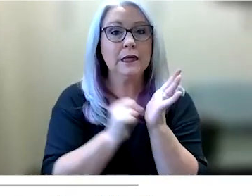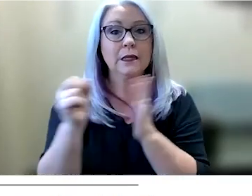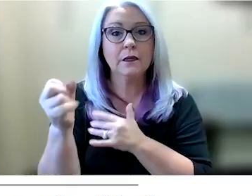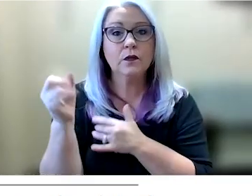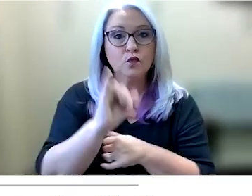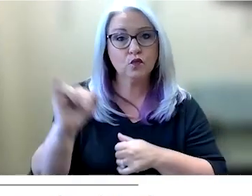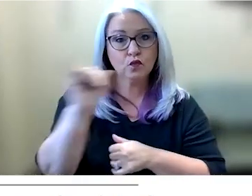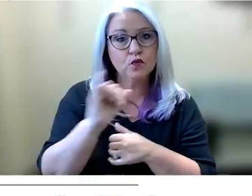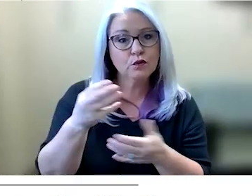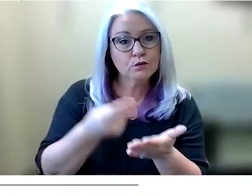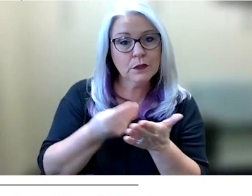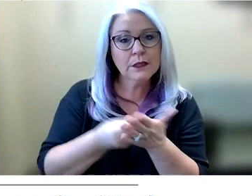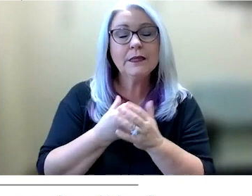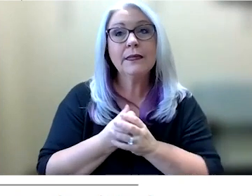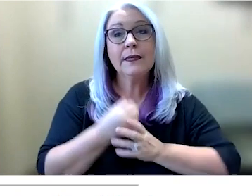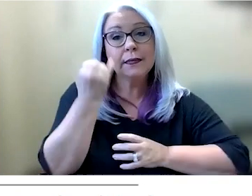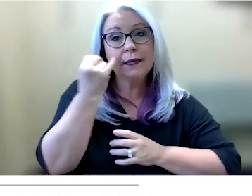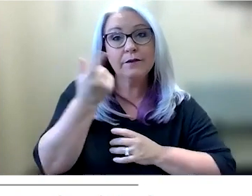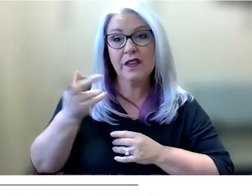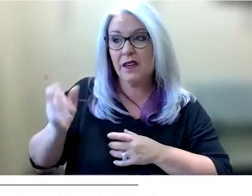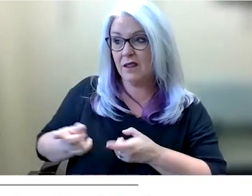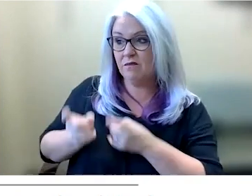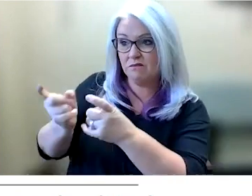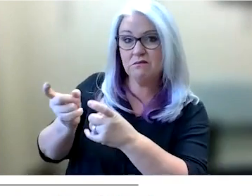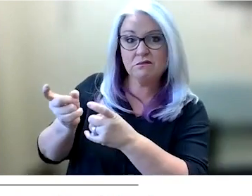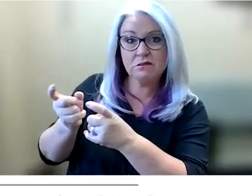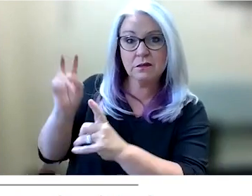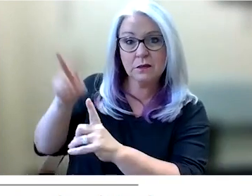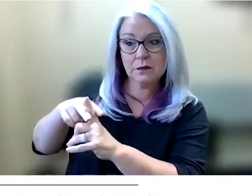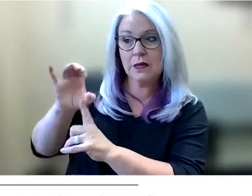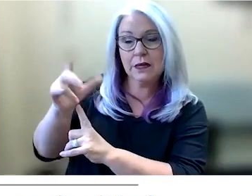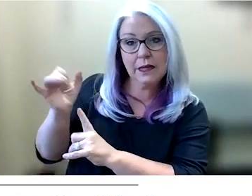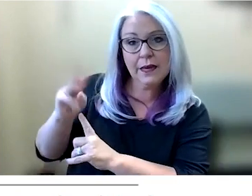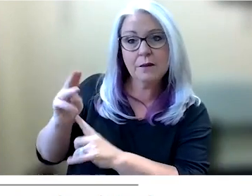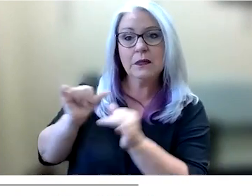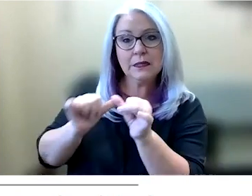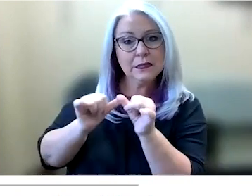compensation claim either required continuing medical treatment or were unable to work